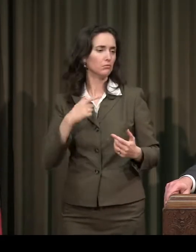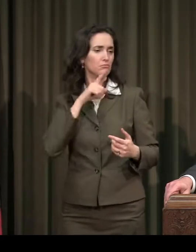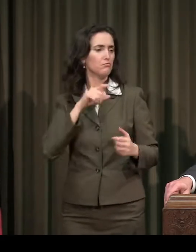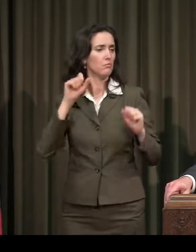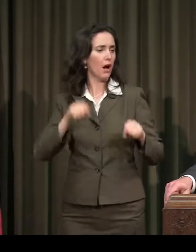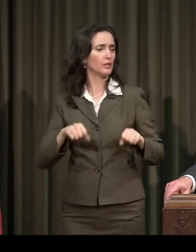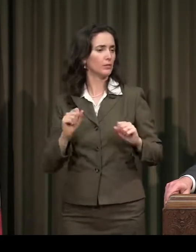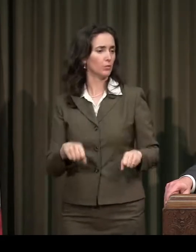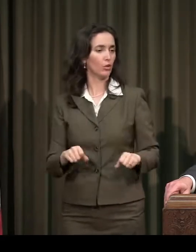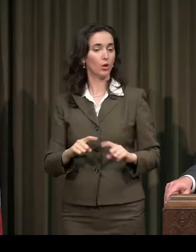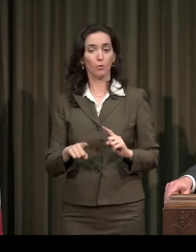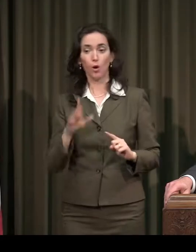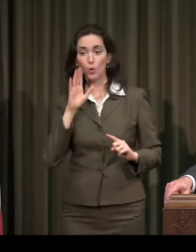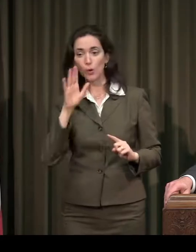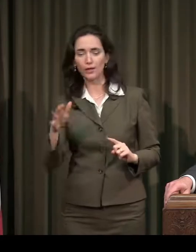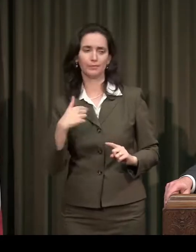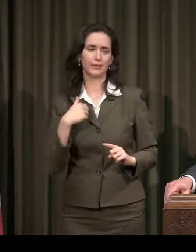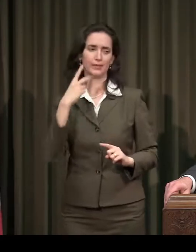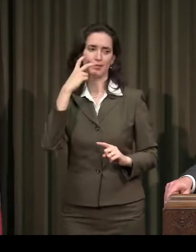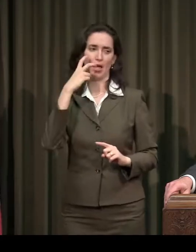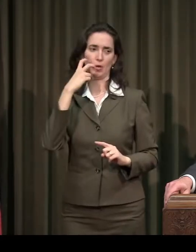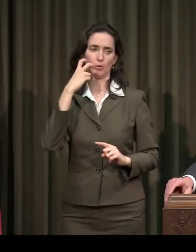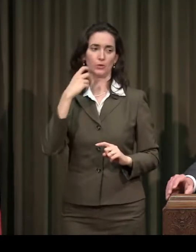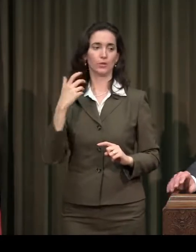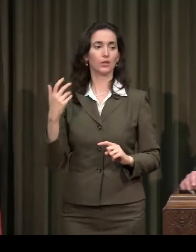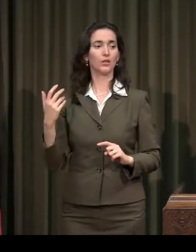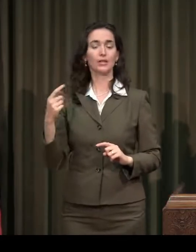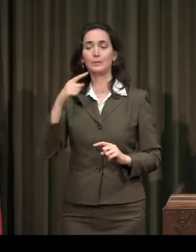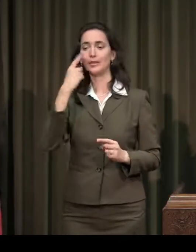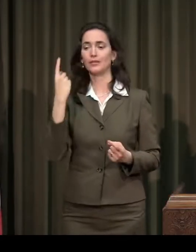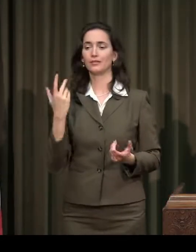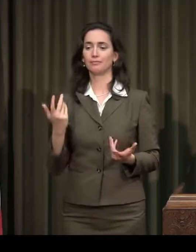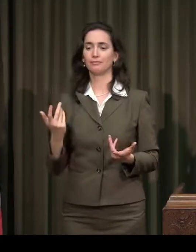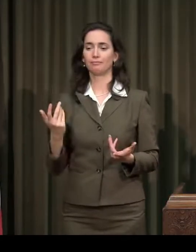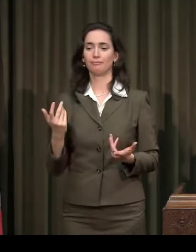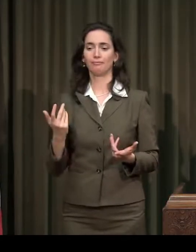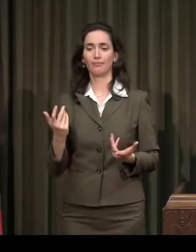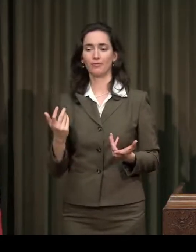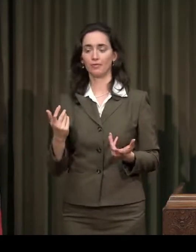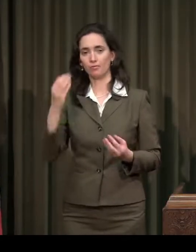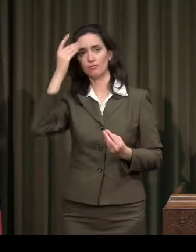it's unlikely because because of just what the implications of that would be